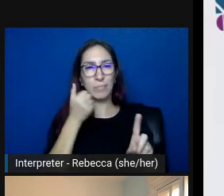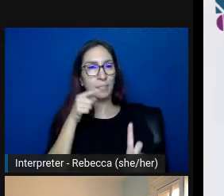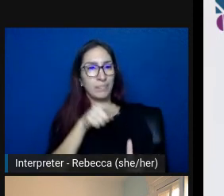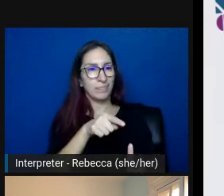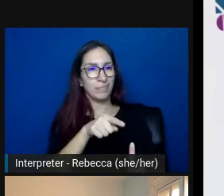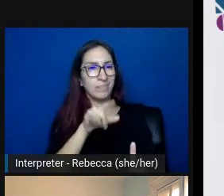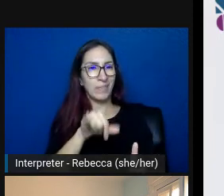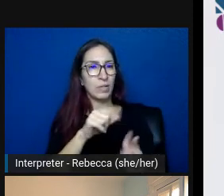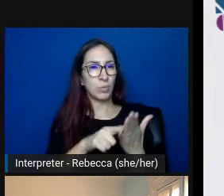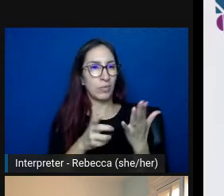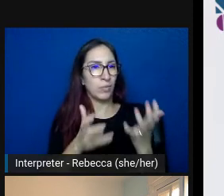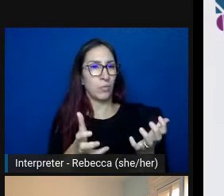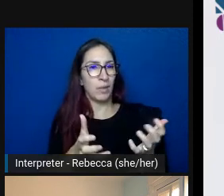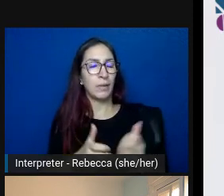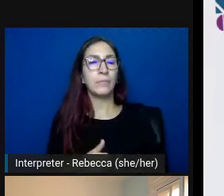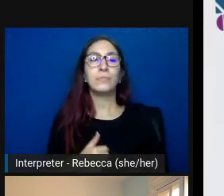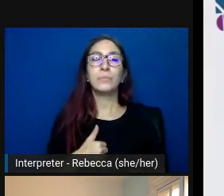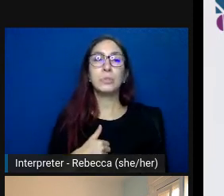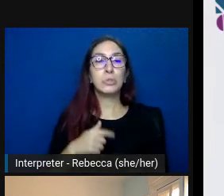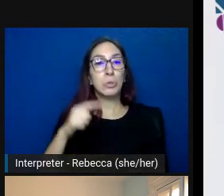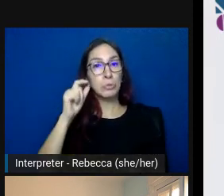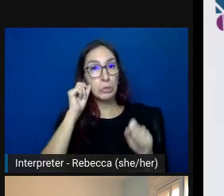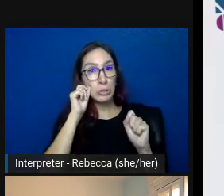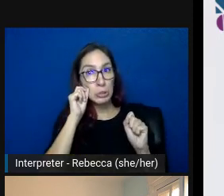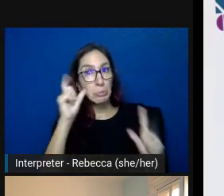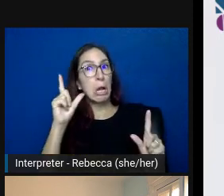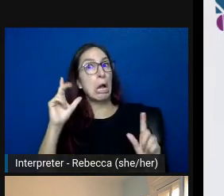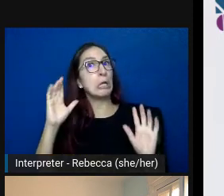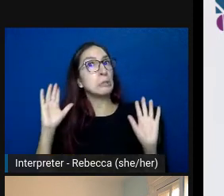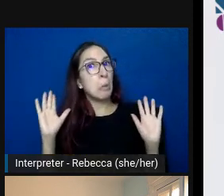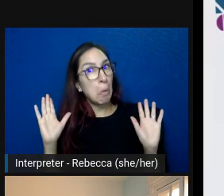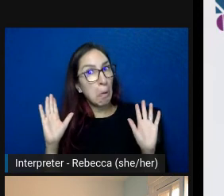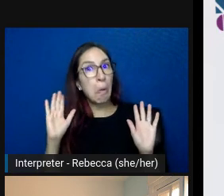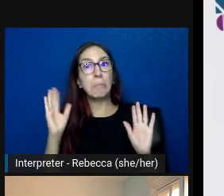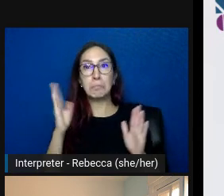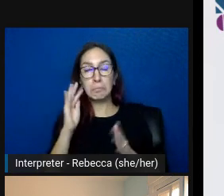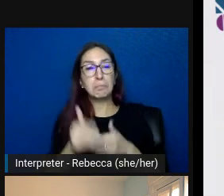Personally, that move was well, and they even got a name,